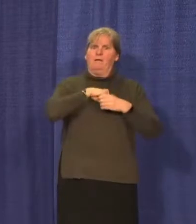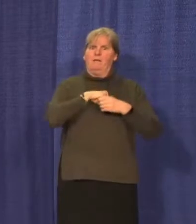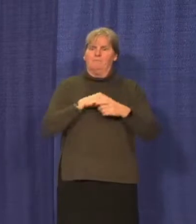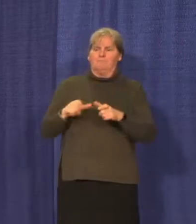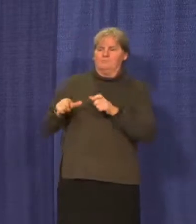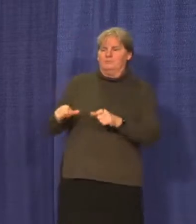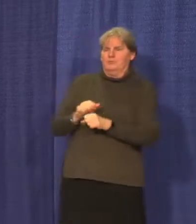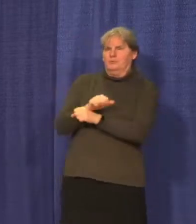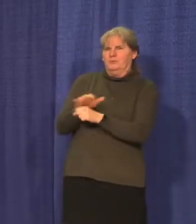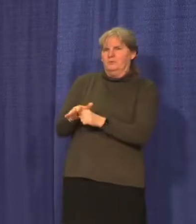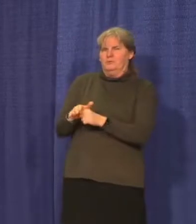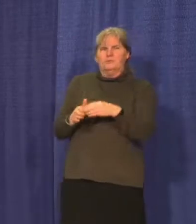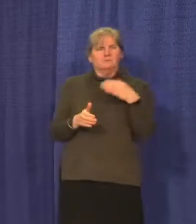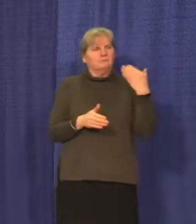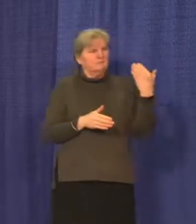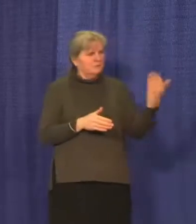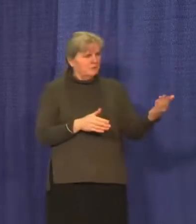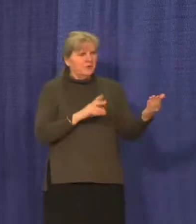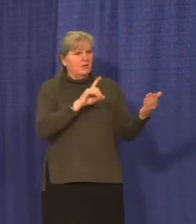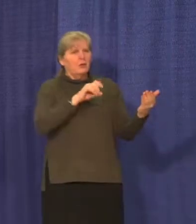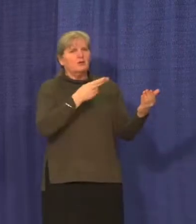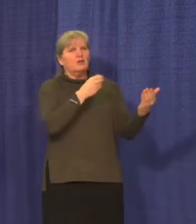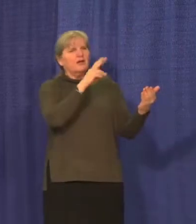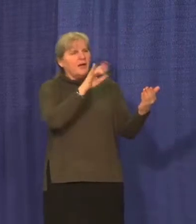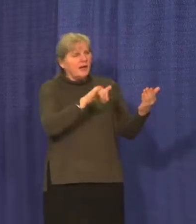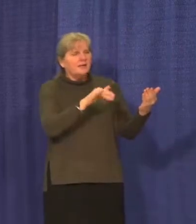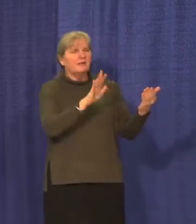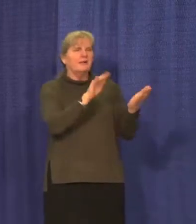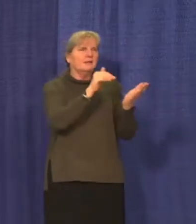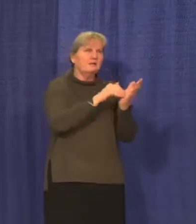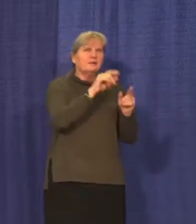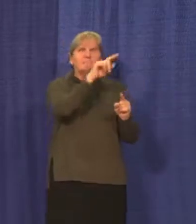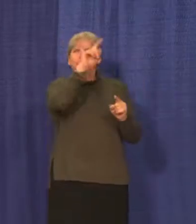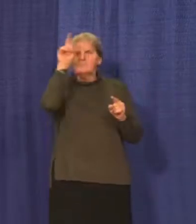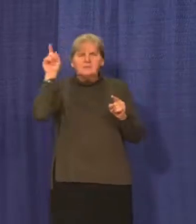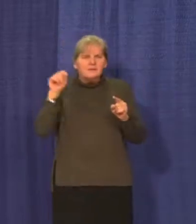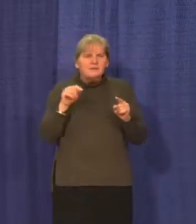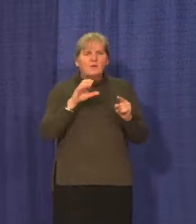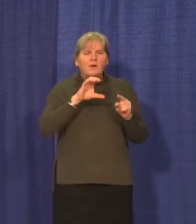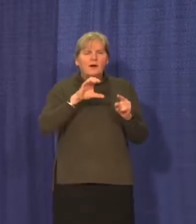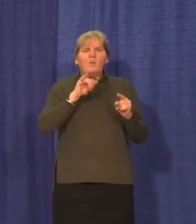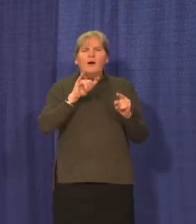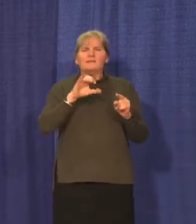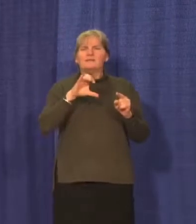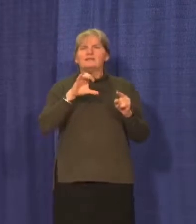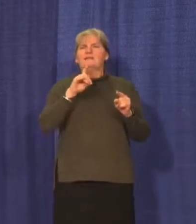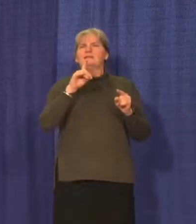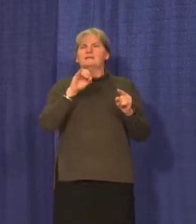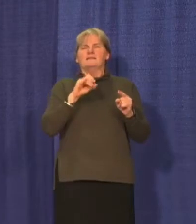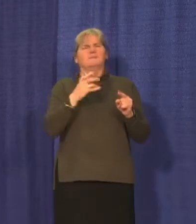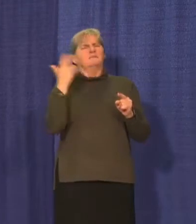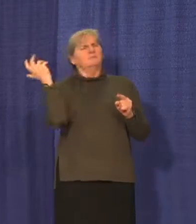I believe the team at the chief medical officer of health and the clinics, YCDC, have done an